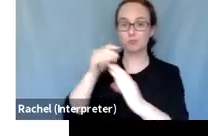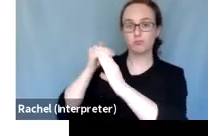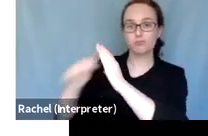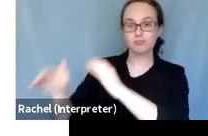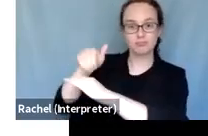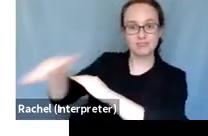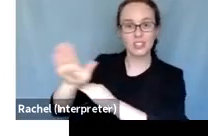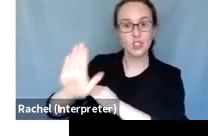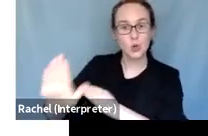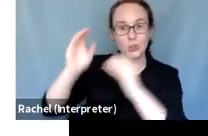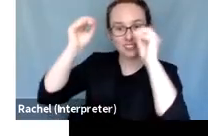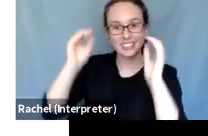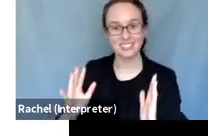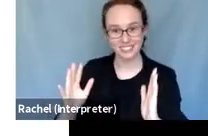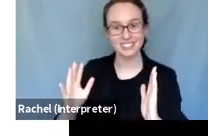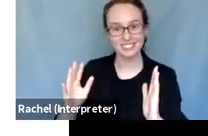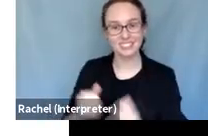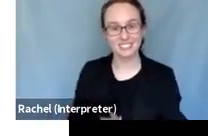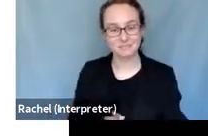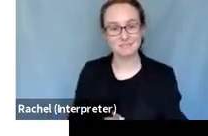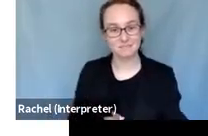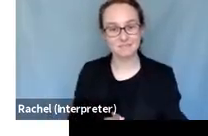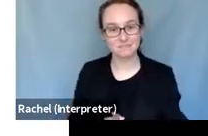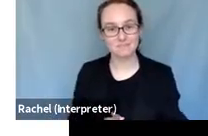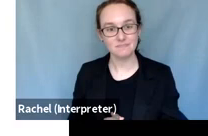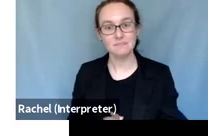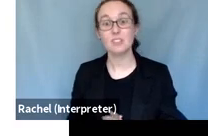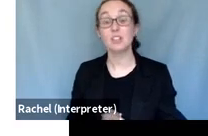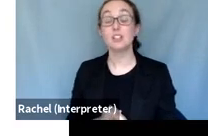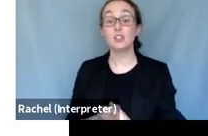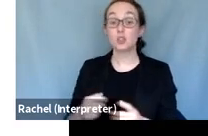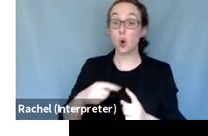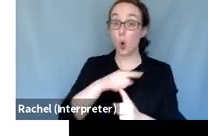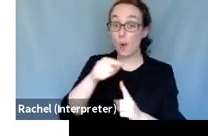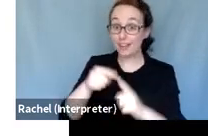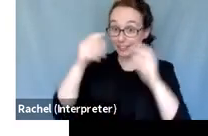Sage Talbot: Accommodations began as soon as the instructor receives the letter. So in high school, um